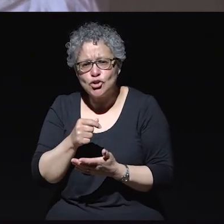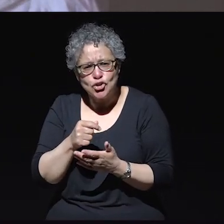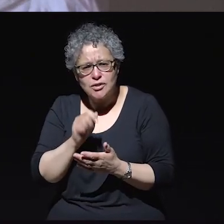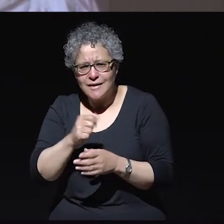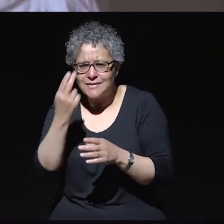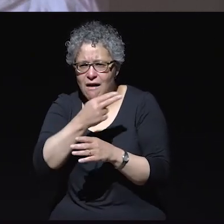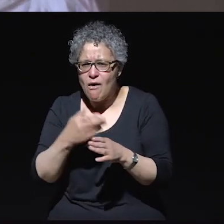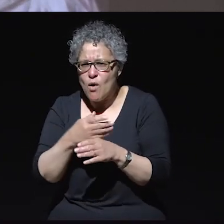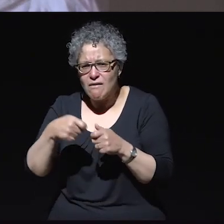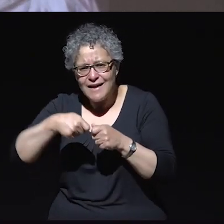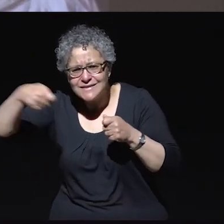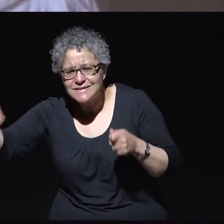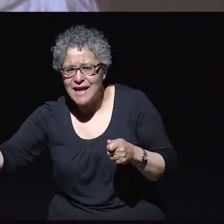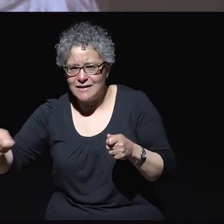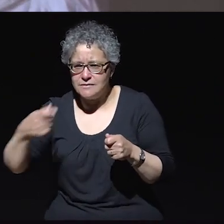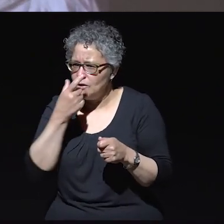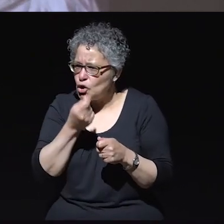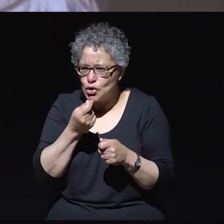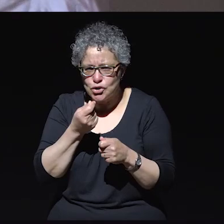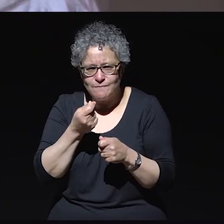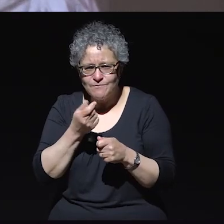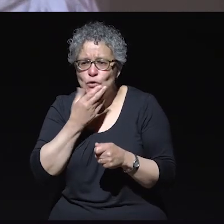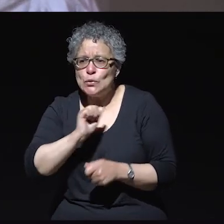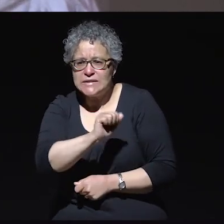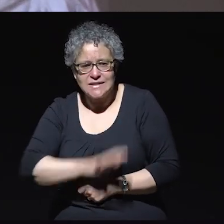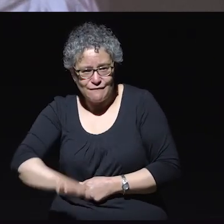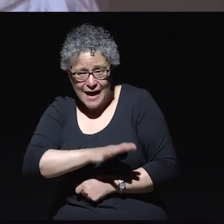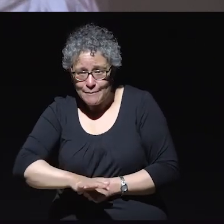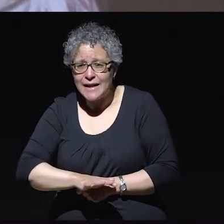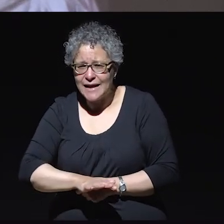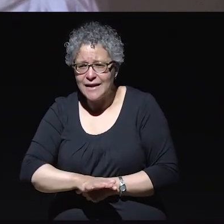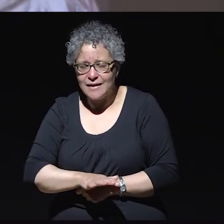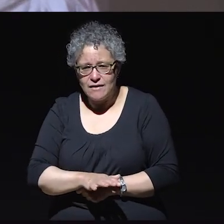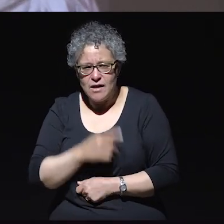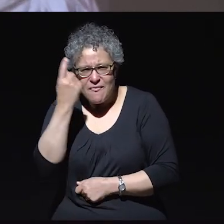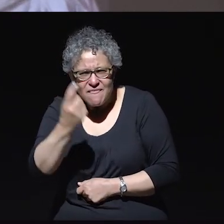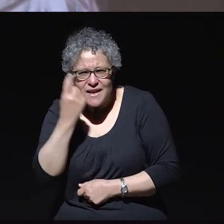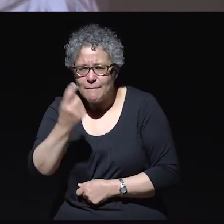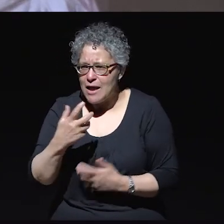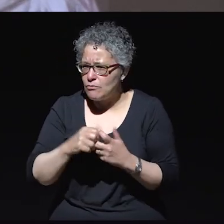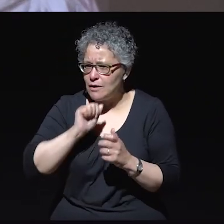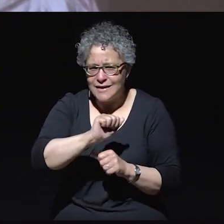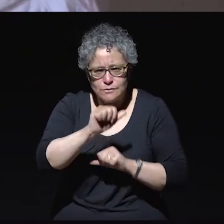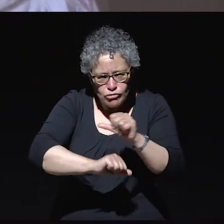allowed him to use his dearest relatives to actually really think through, you know, the painting.